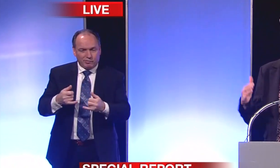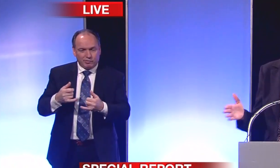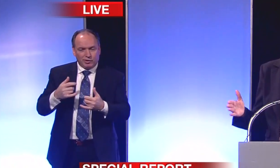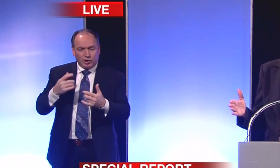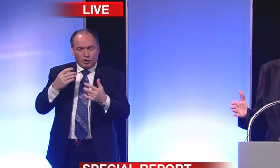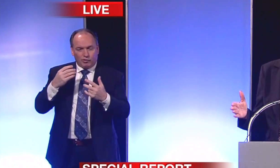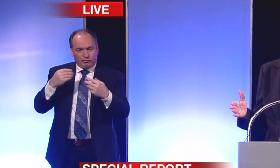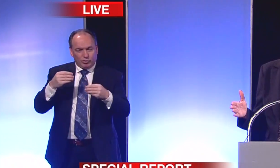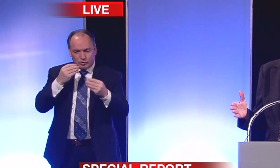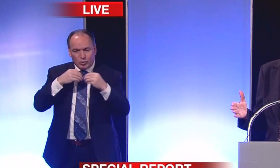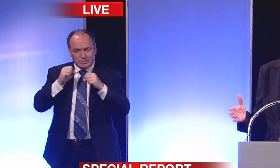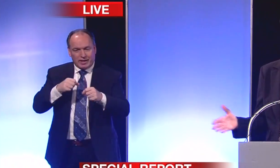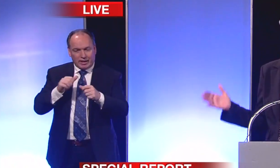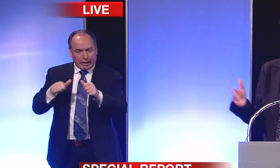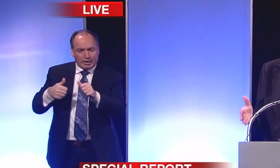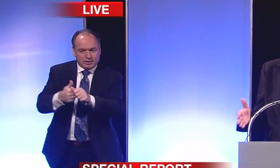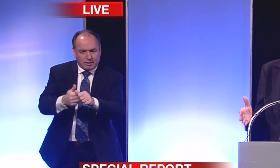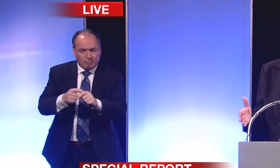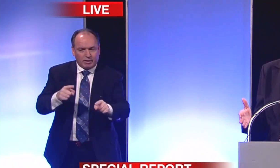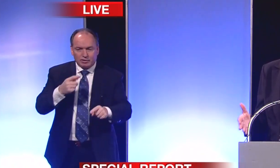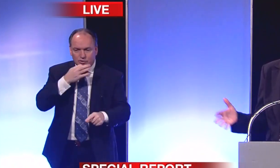WOULD ALL JUST BY WHAT WE